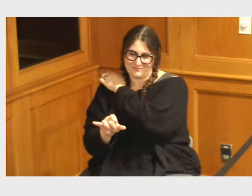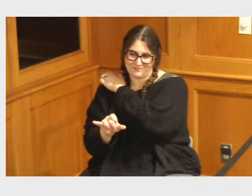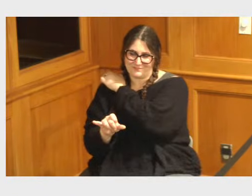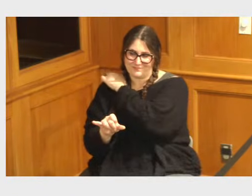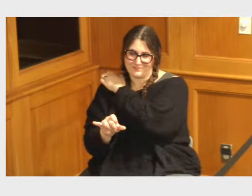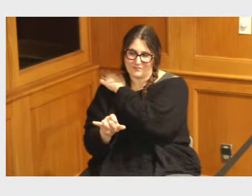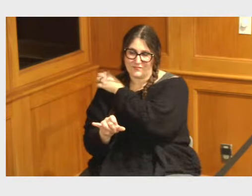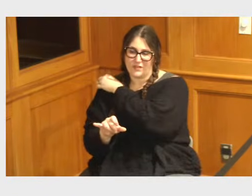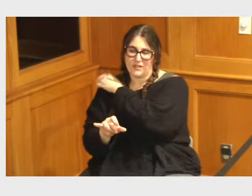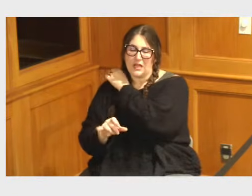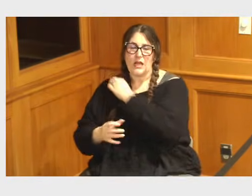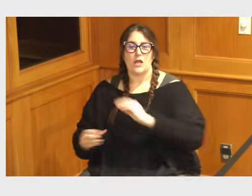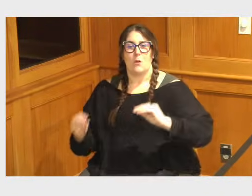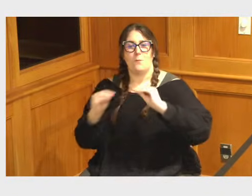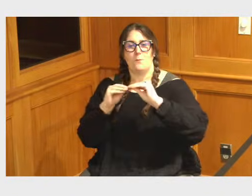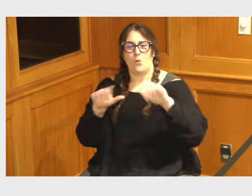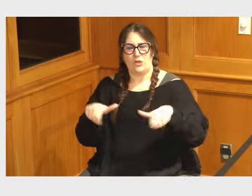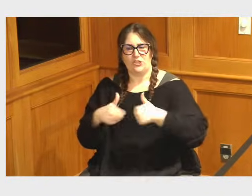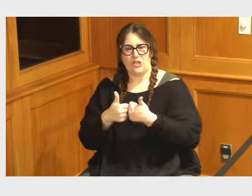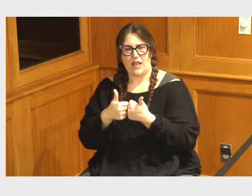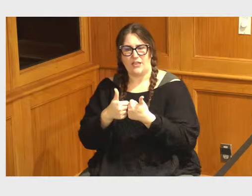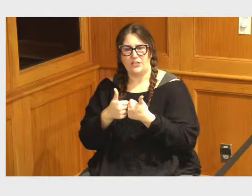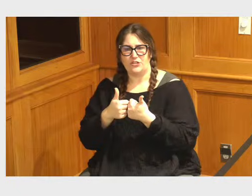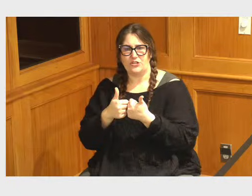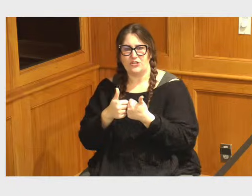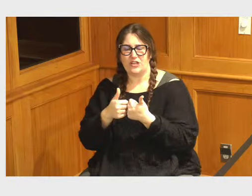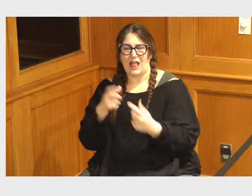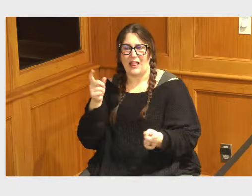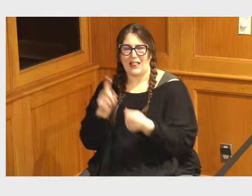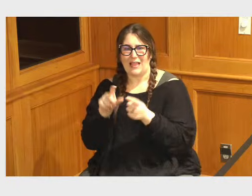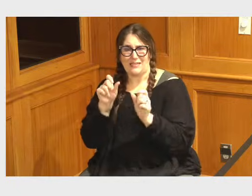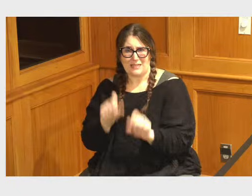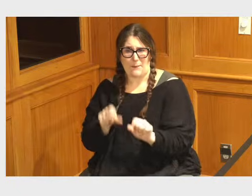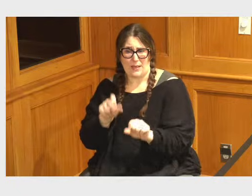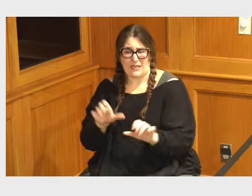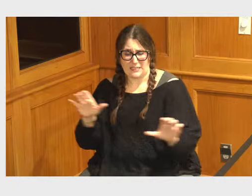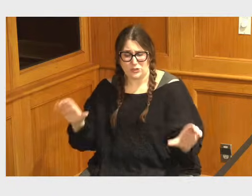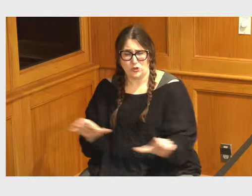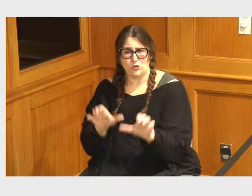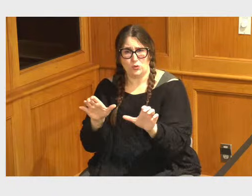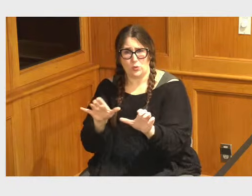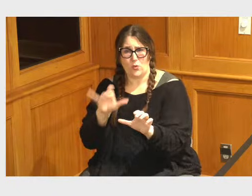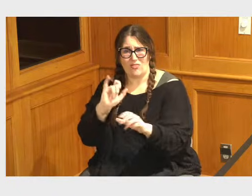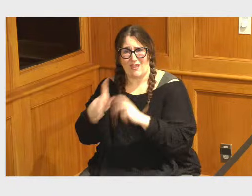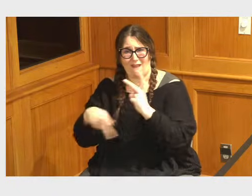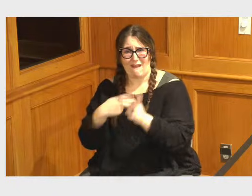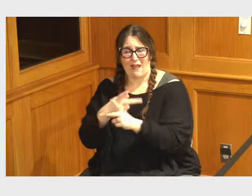more challenges or less capacity to do this type of work around affordable housing in particular,